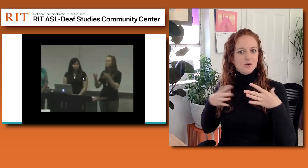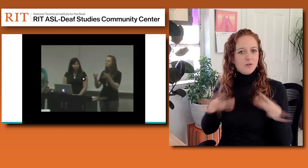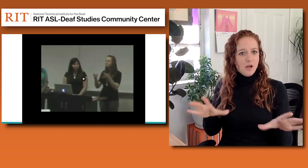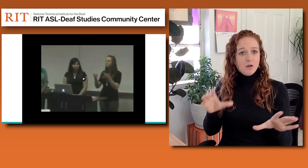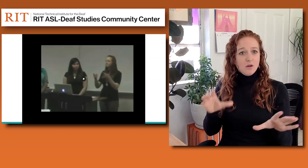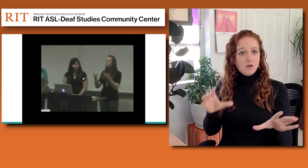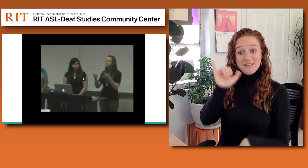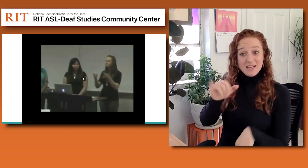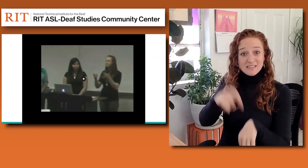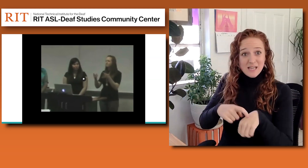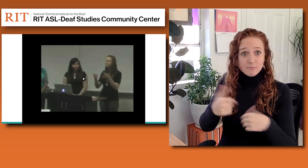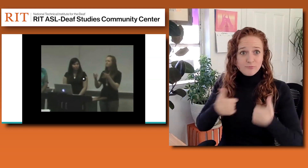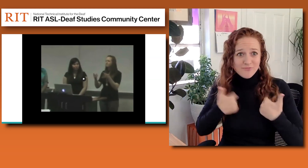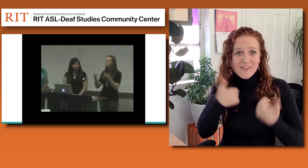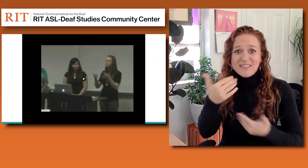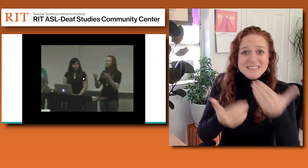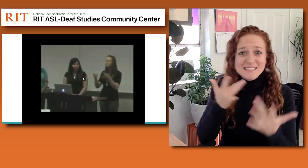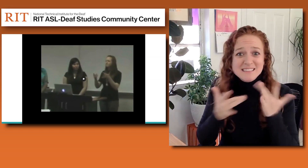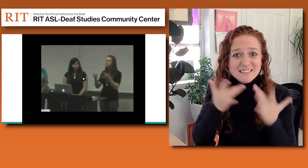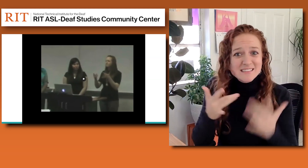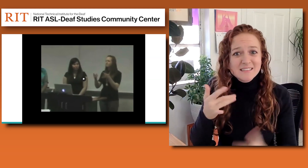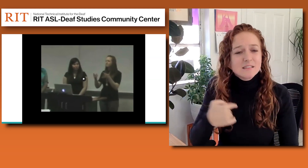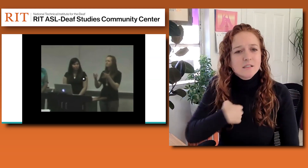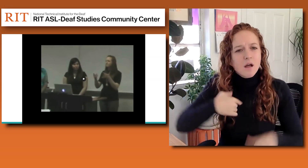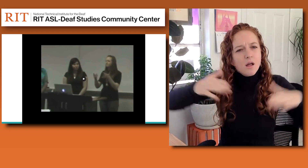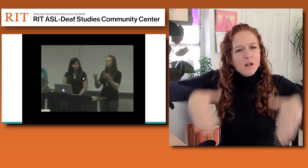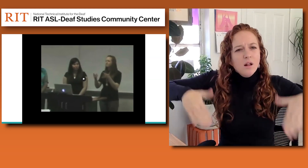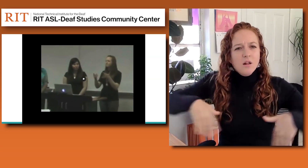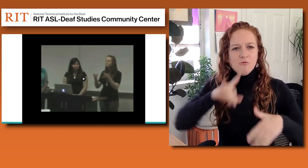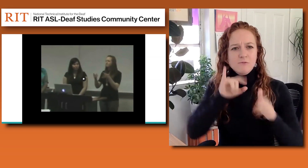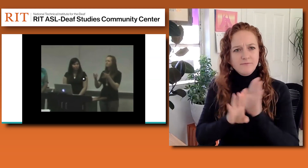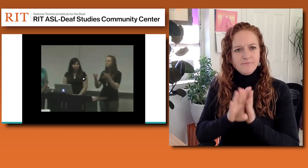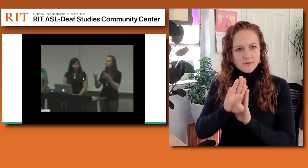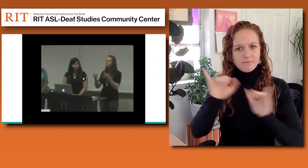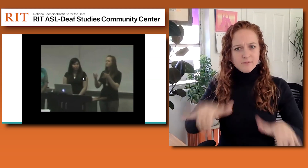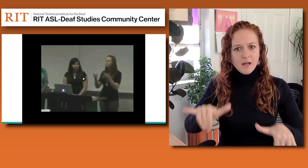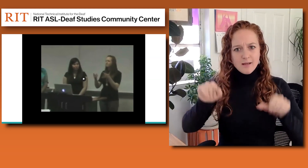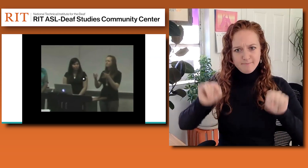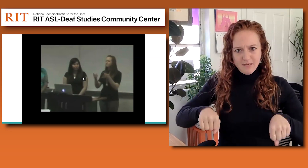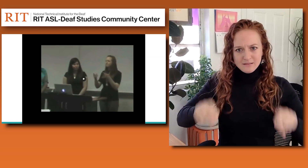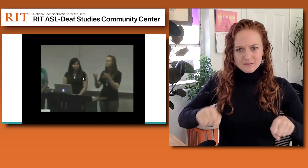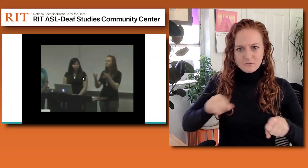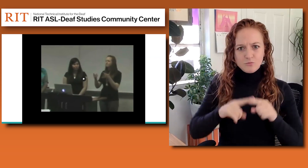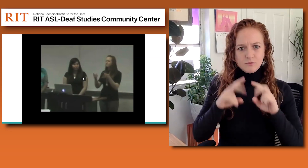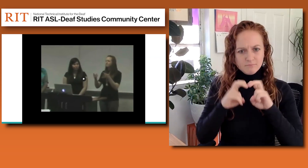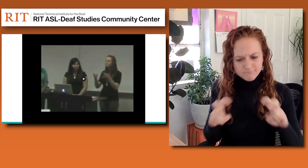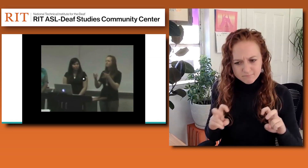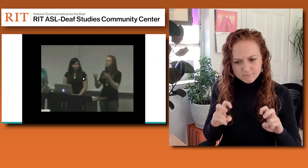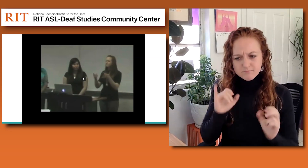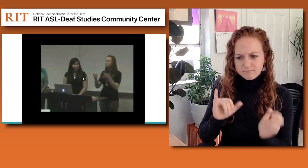and I did not want, um, to fail within that system. But I hadn't really developed the potential